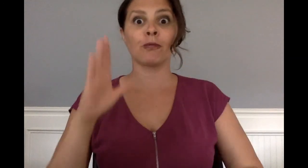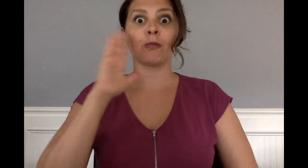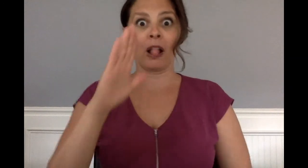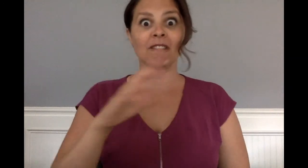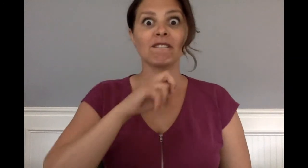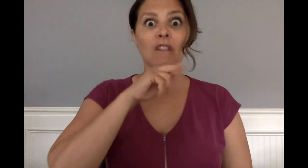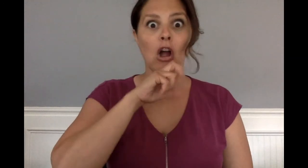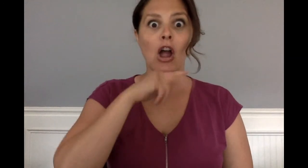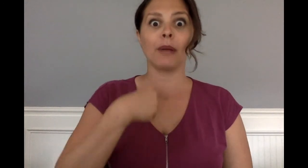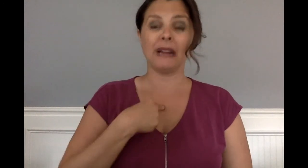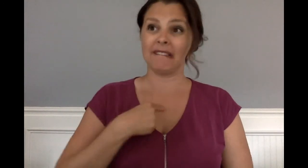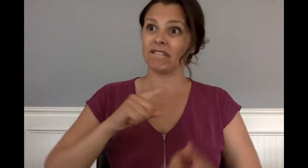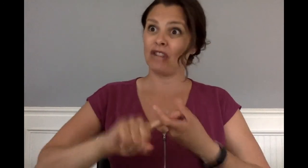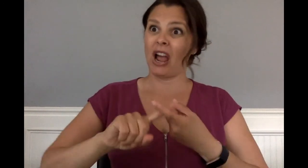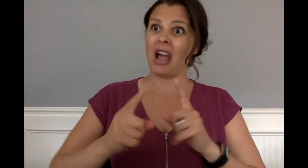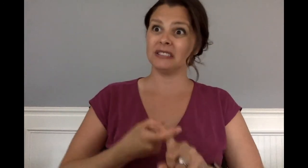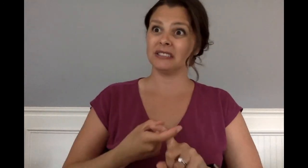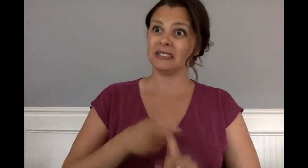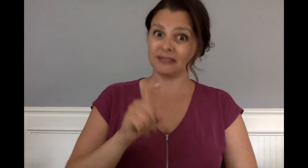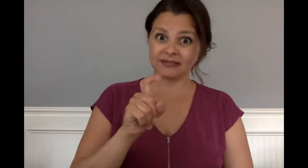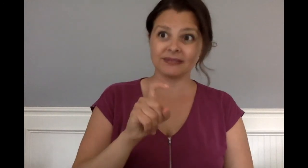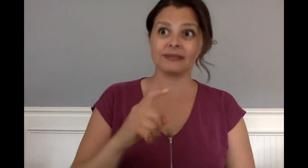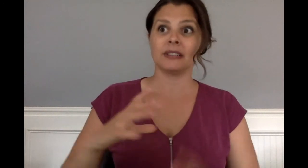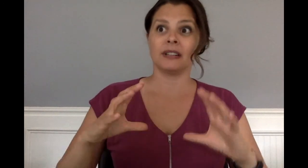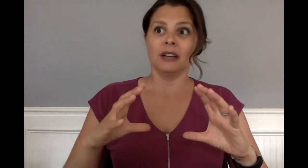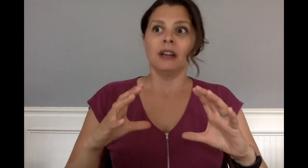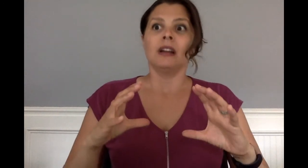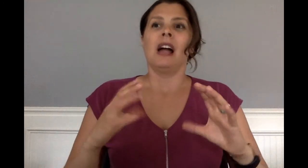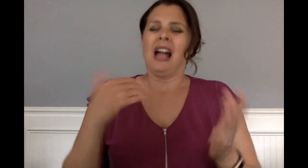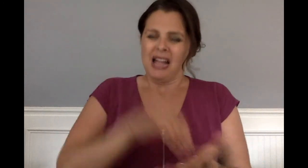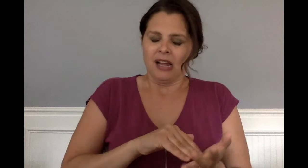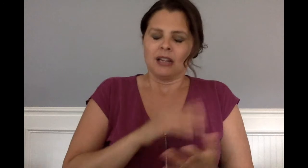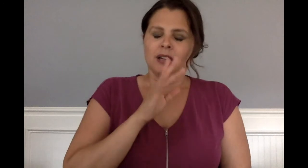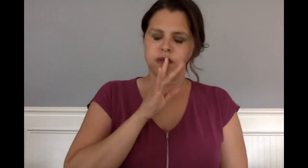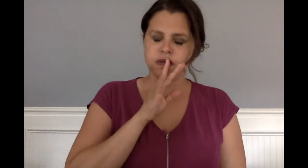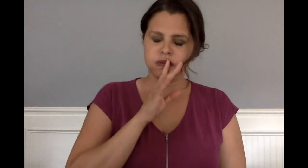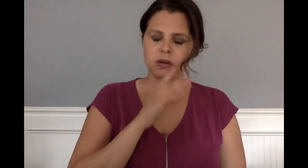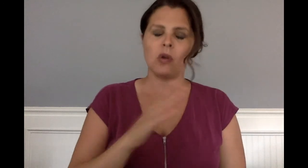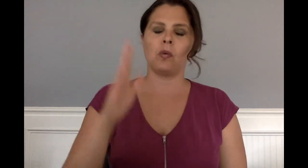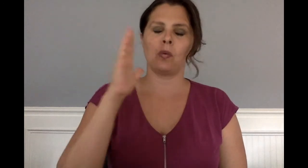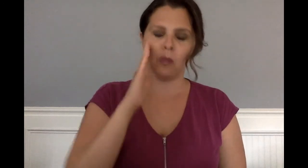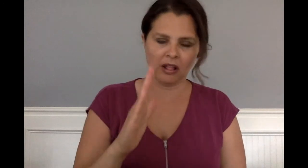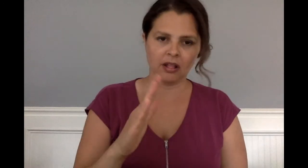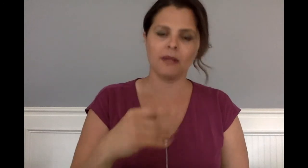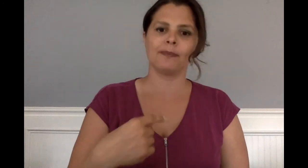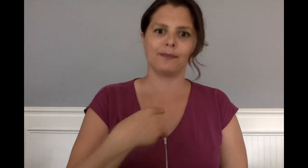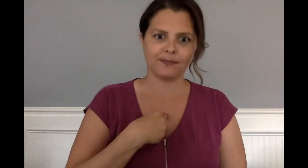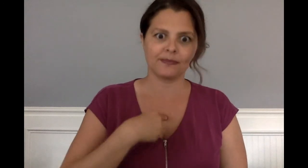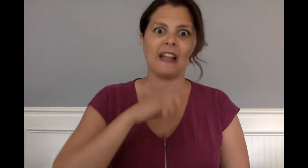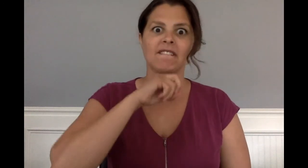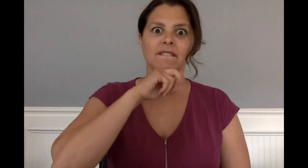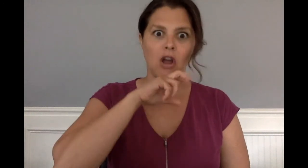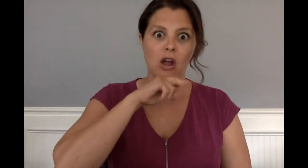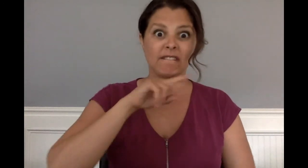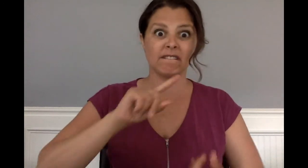“Will Frog and I become friends?” Charlie repeated the question to make sure